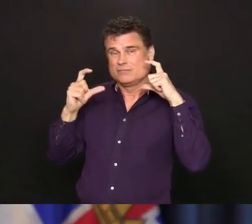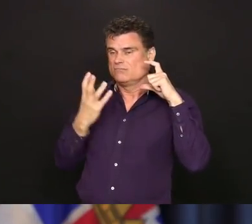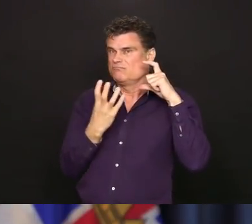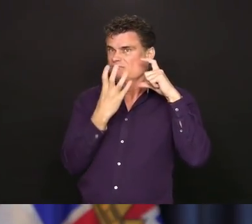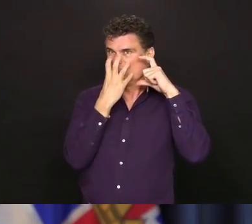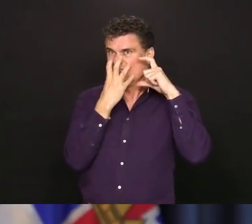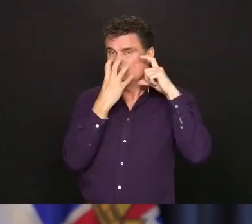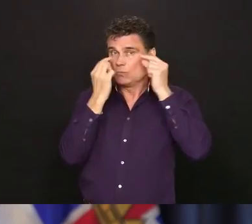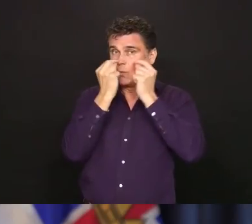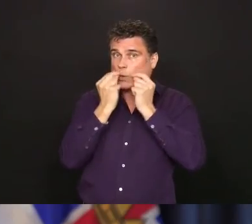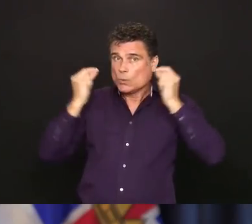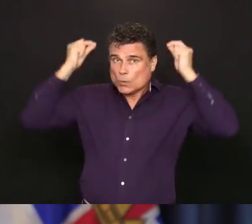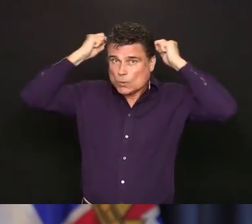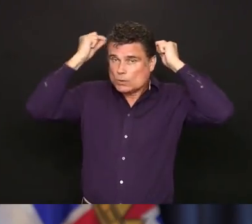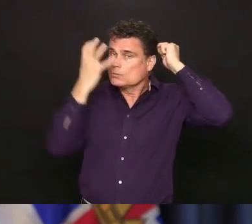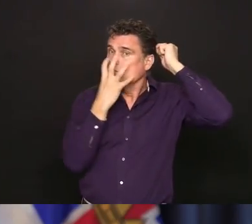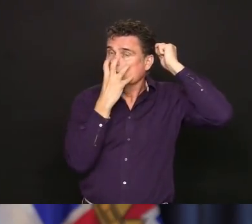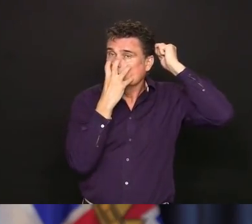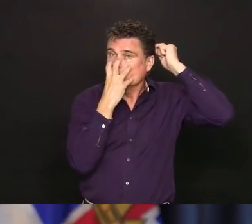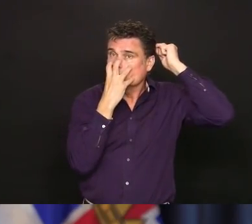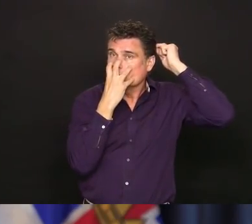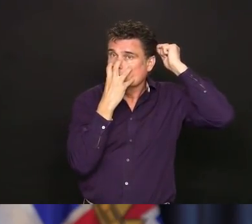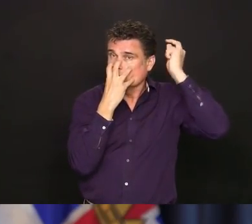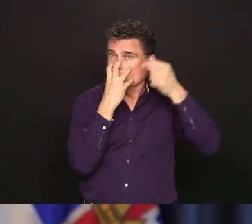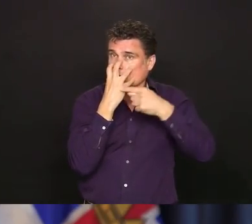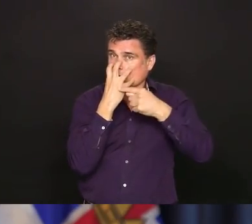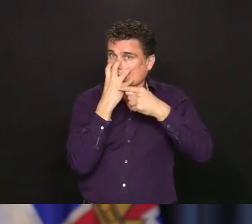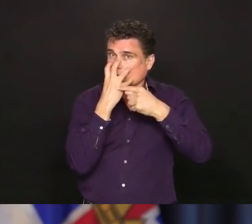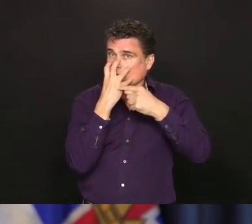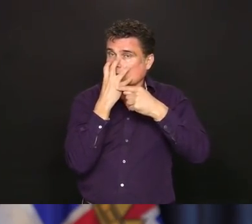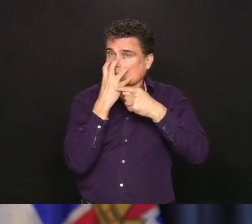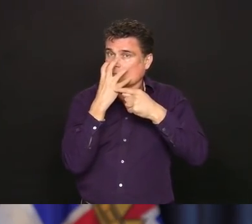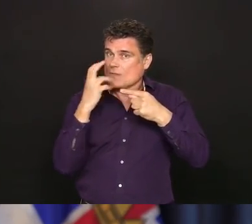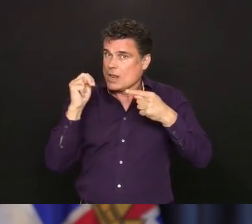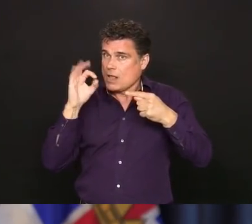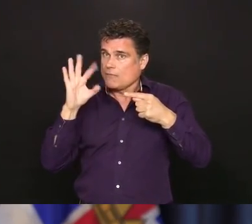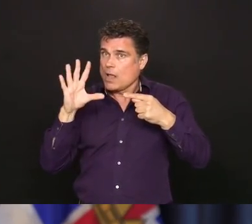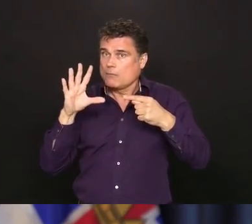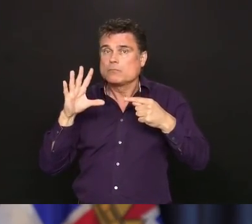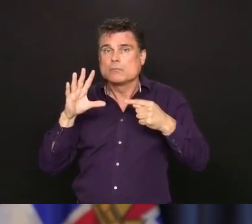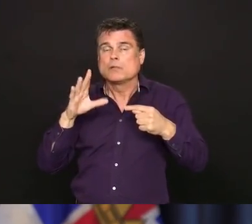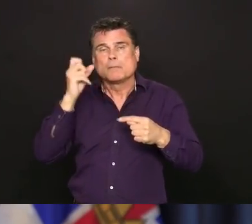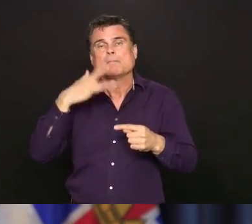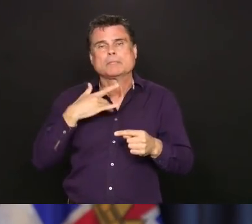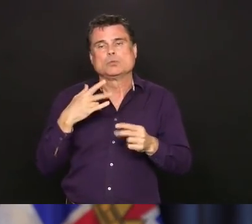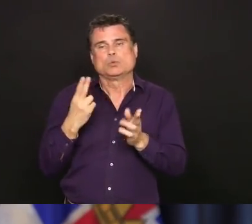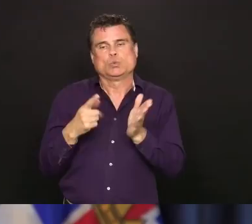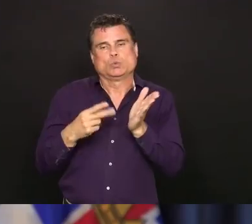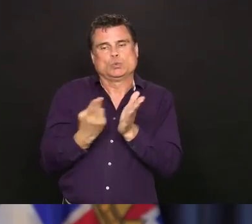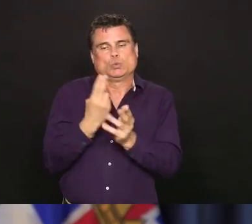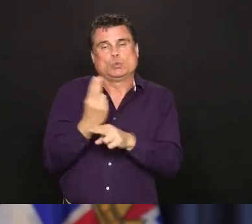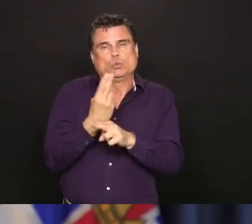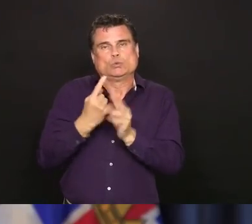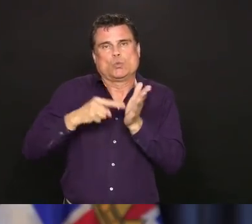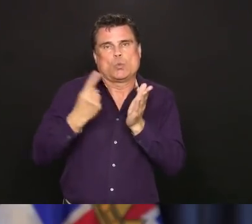face used to reduce the risk of inhaling airborne particles including biological agents such as